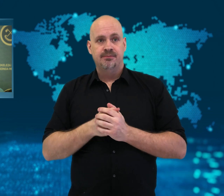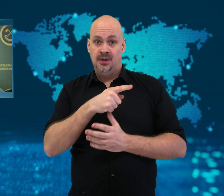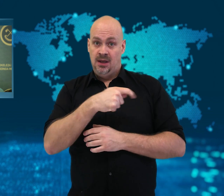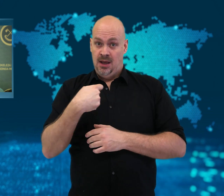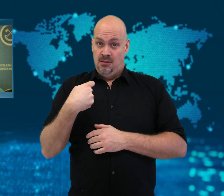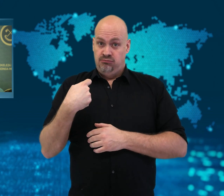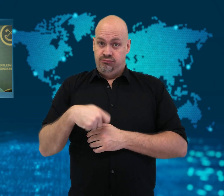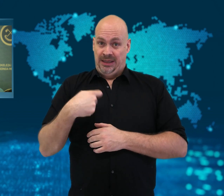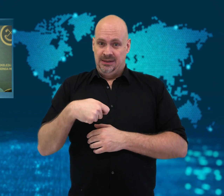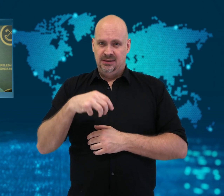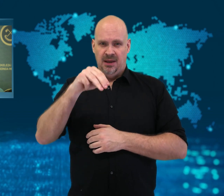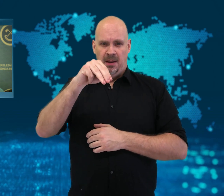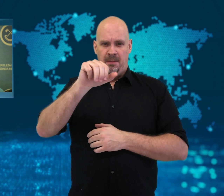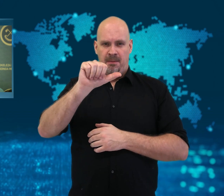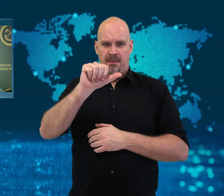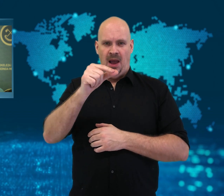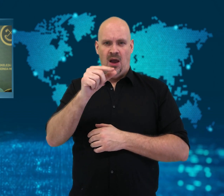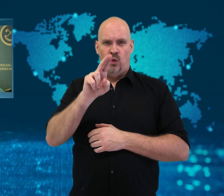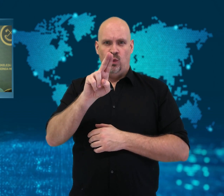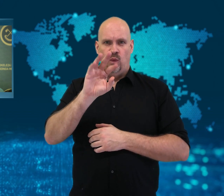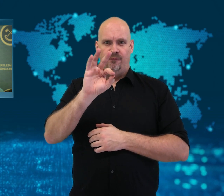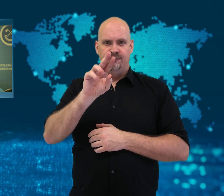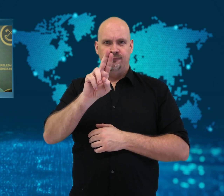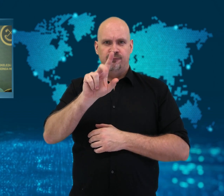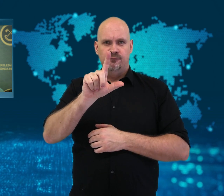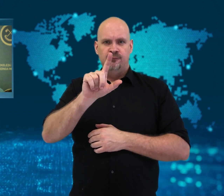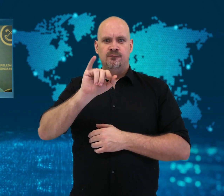for more than two weeks.